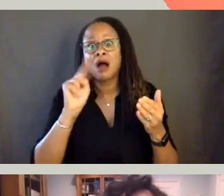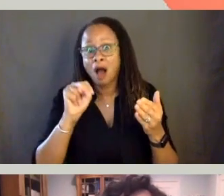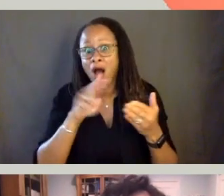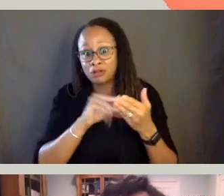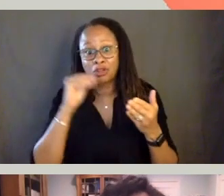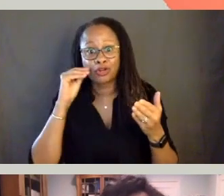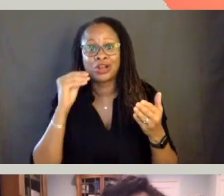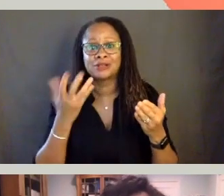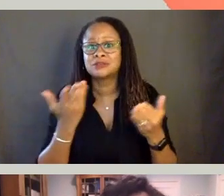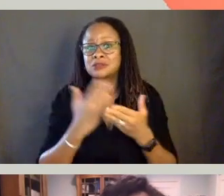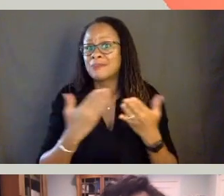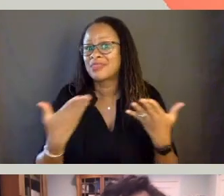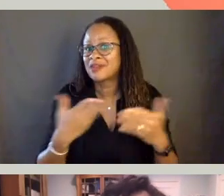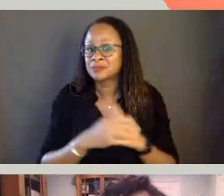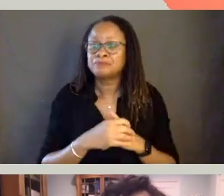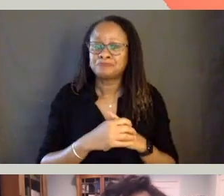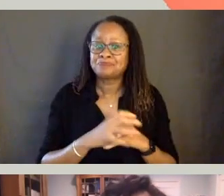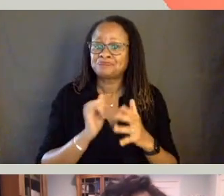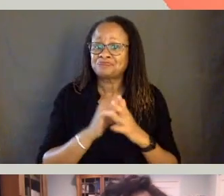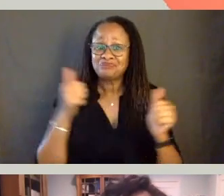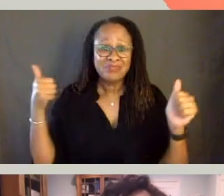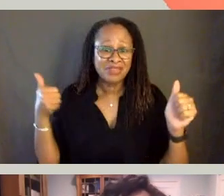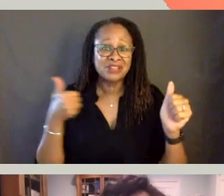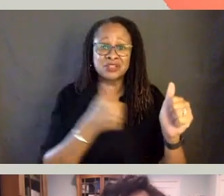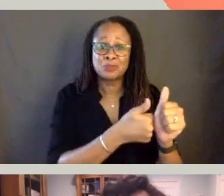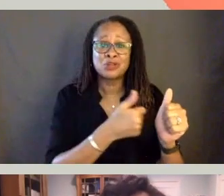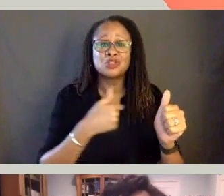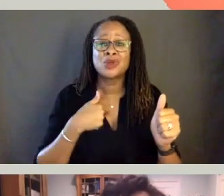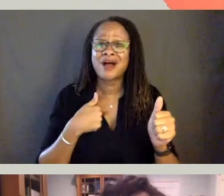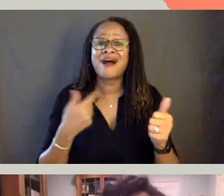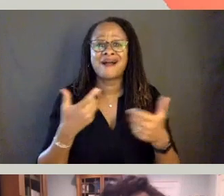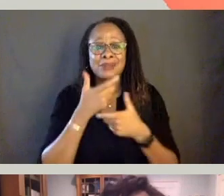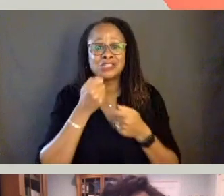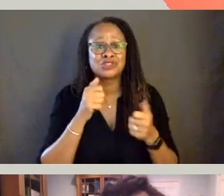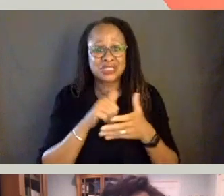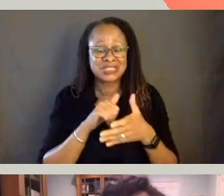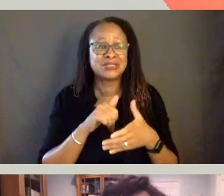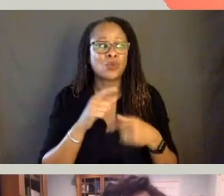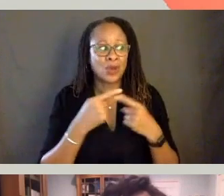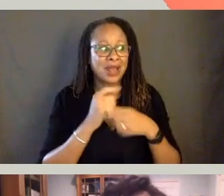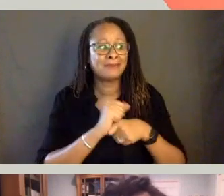That is the pursuit that I'm interested in in making these stories, making these films.